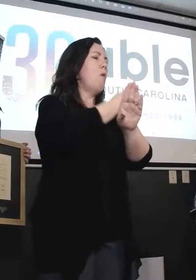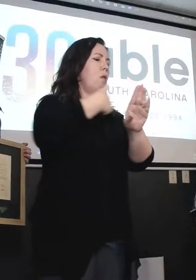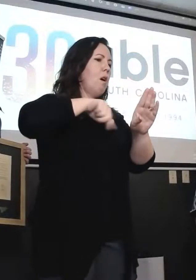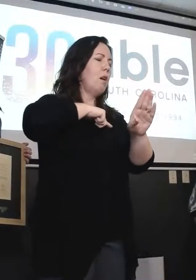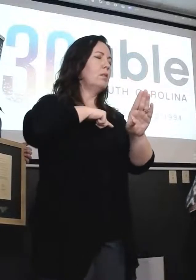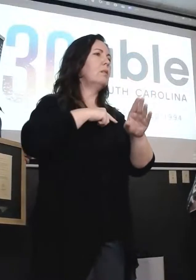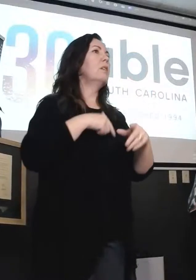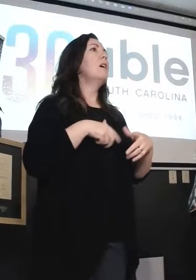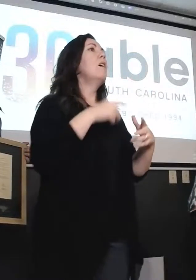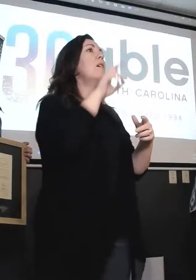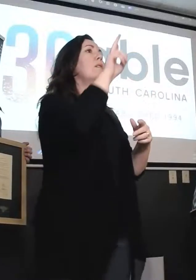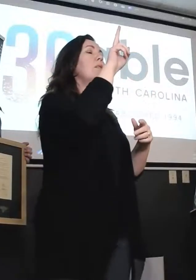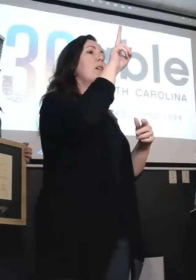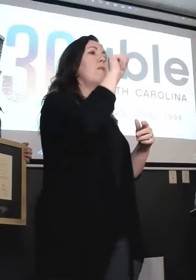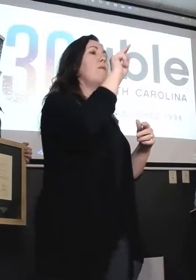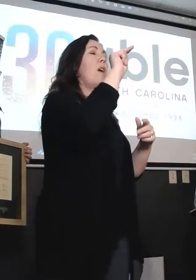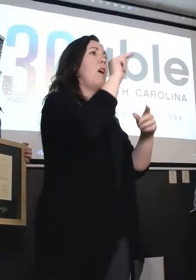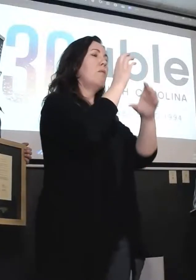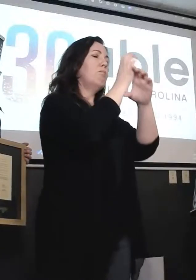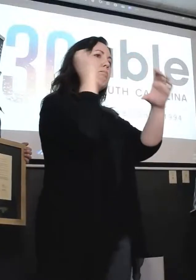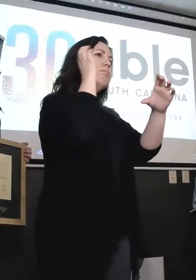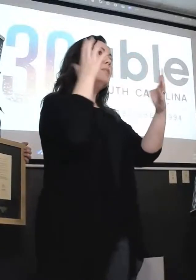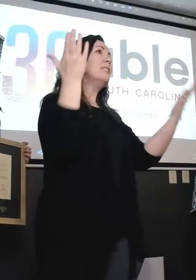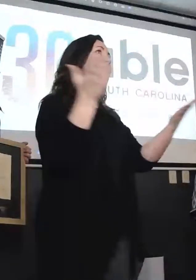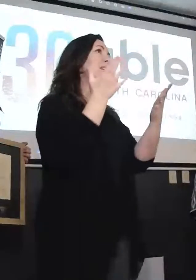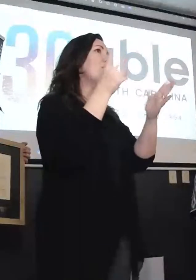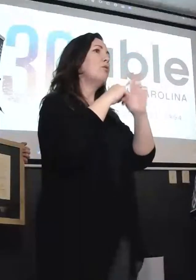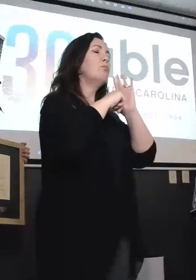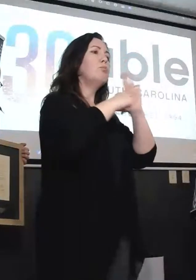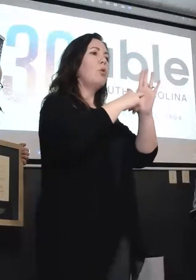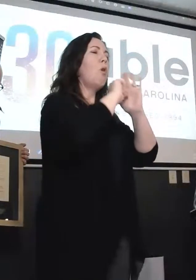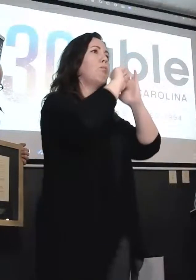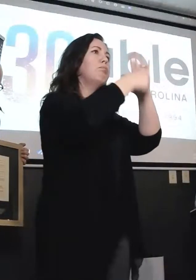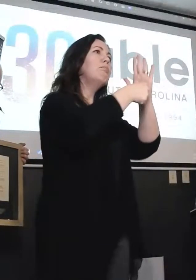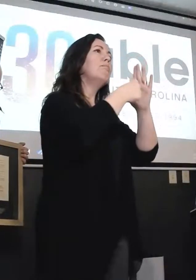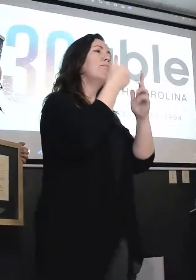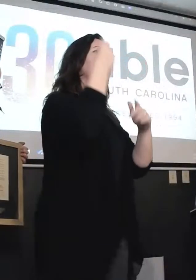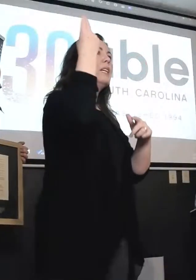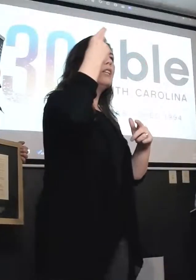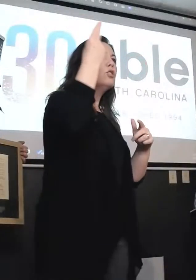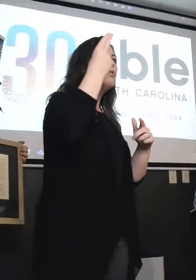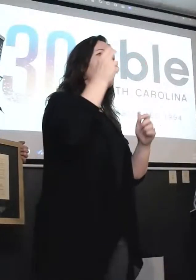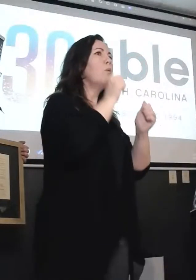Freedom is here to highlight the history of disability rights movement with an outlook